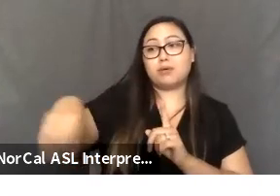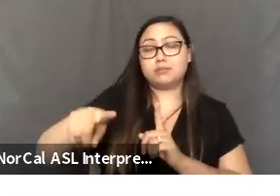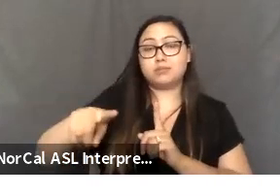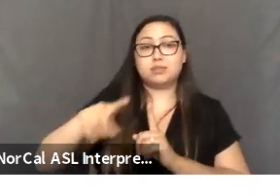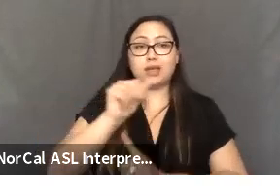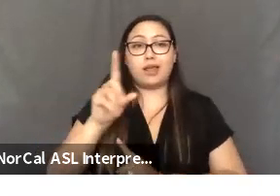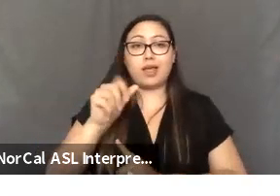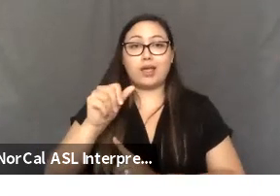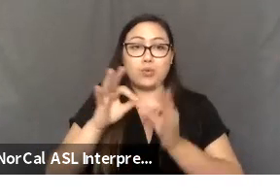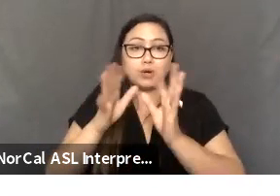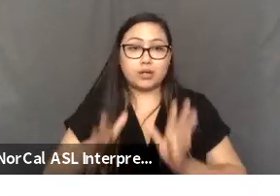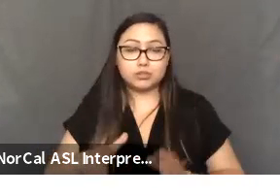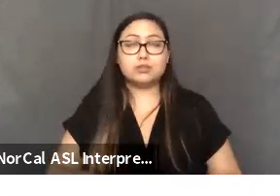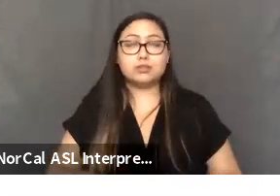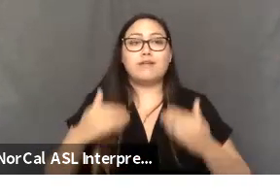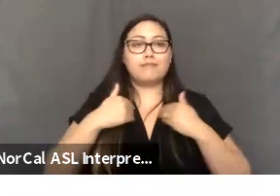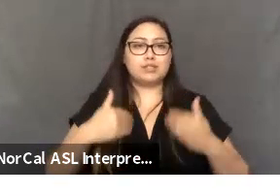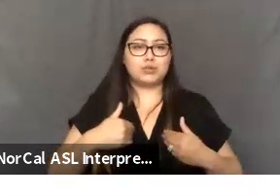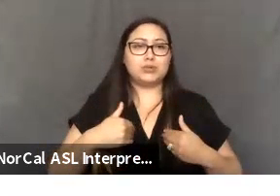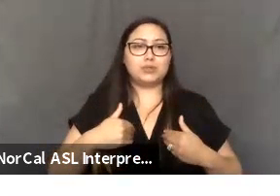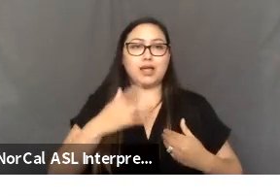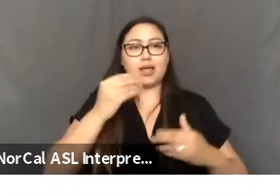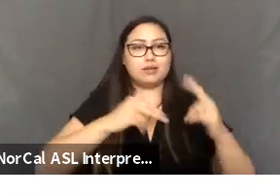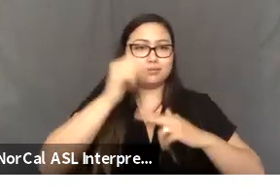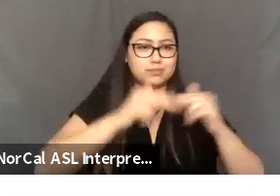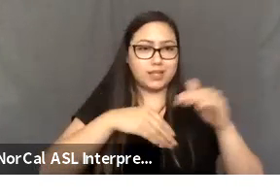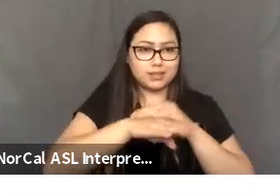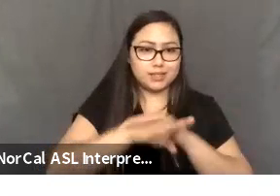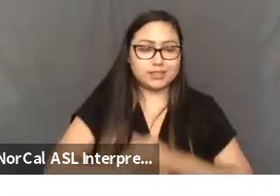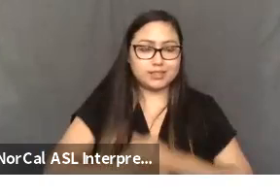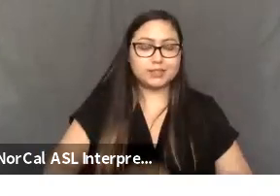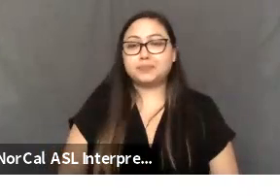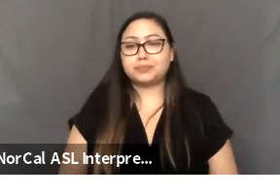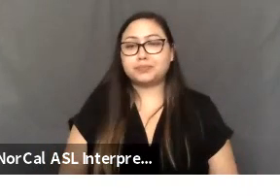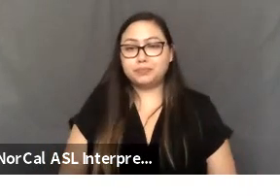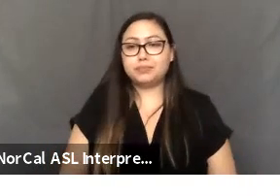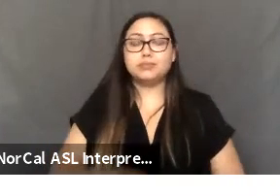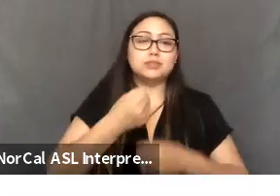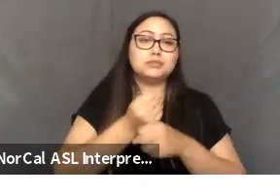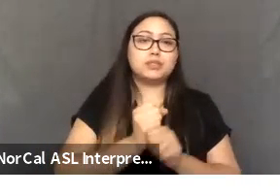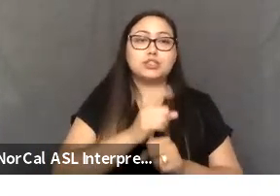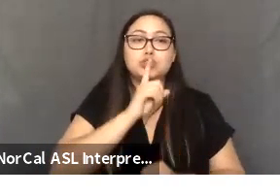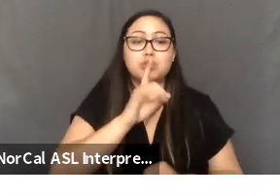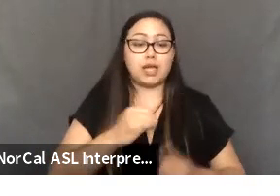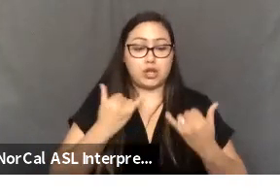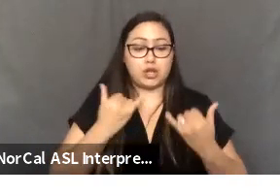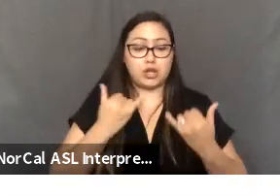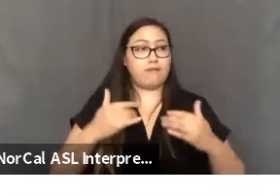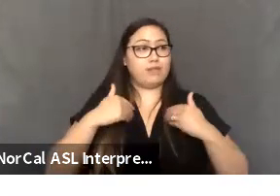and physical access. And this meant ensuring that the new and current physical spaces met ADA